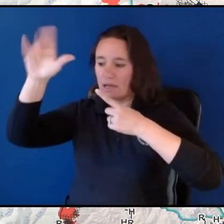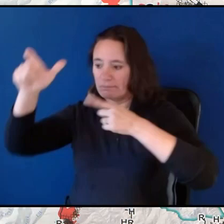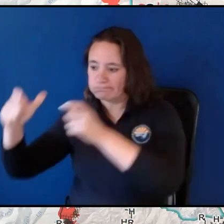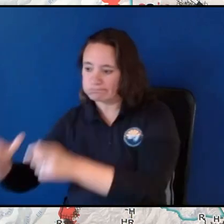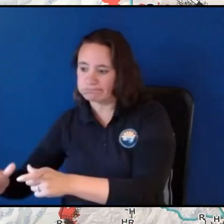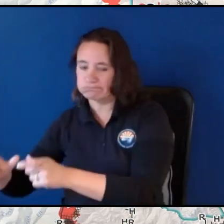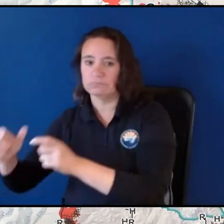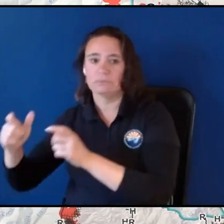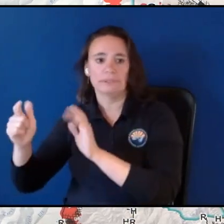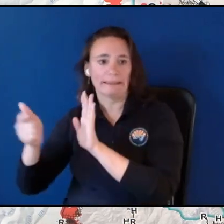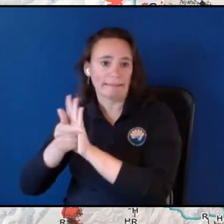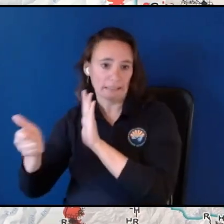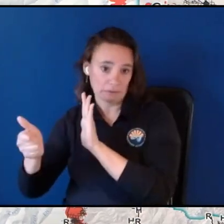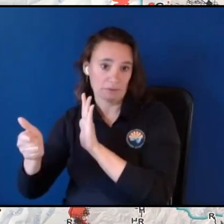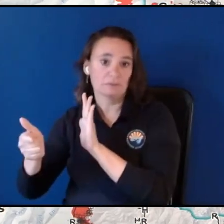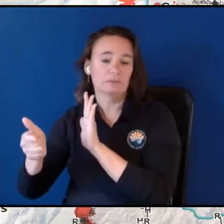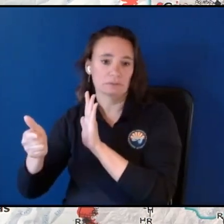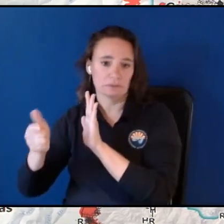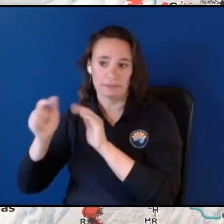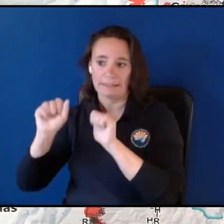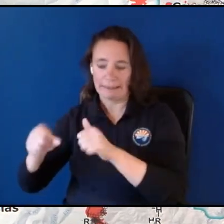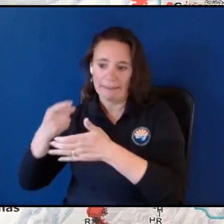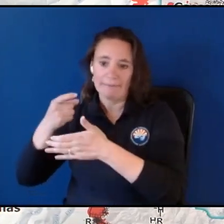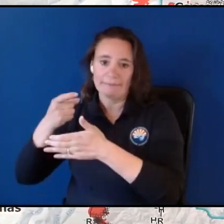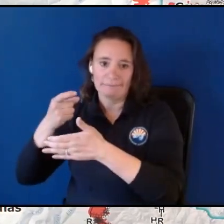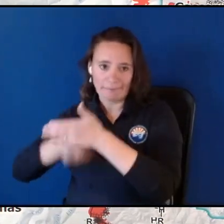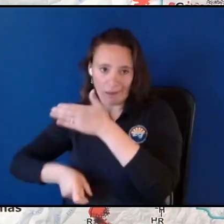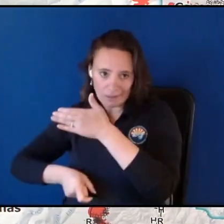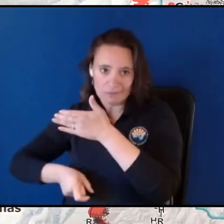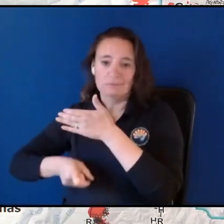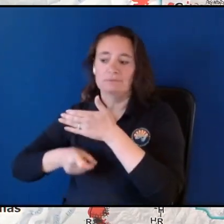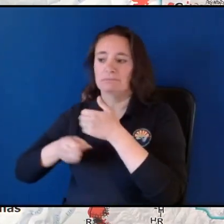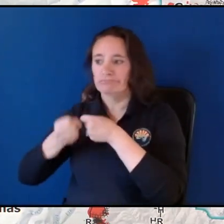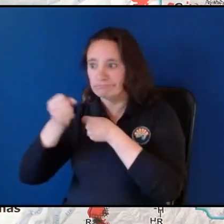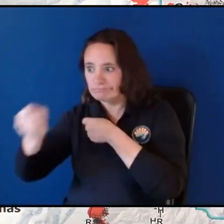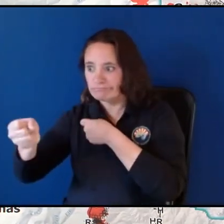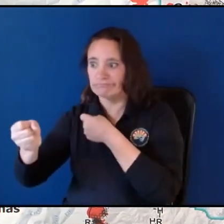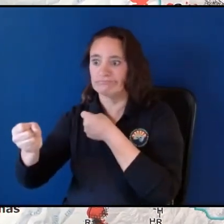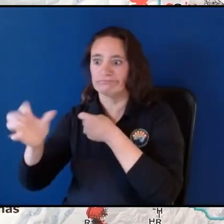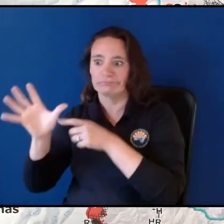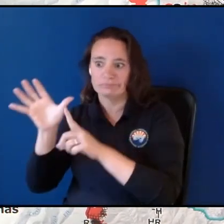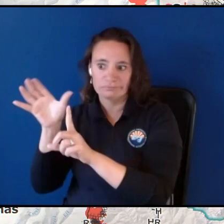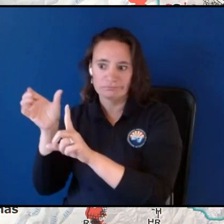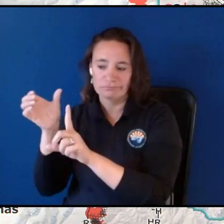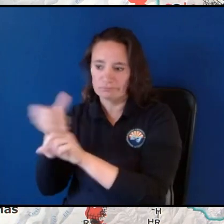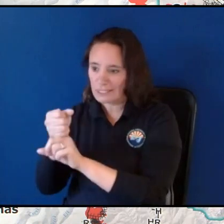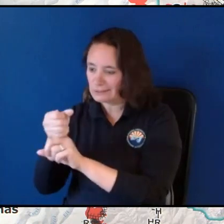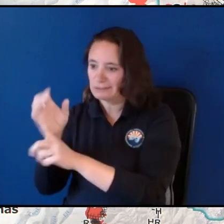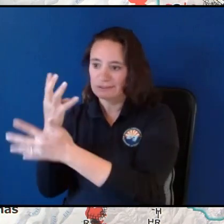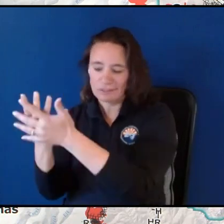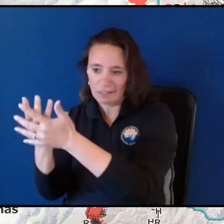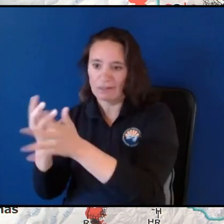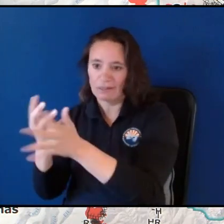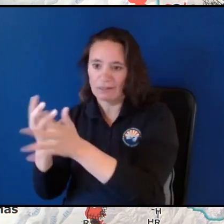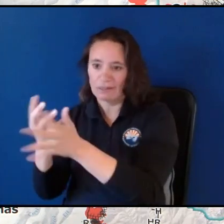be fined, go to jail. So, just remember, when we're doing it, this is all coordinated with our airspace,